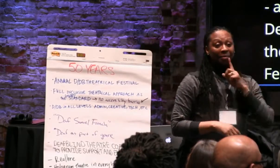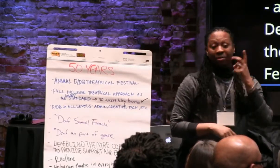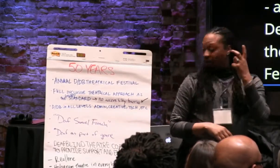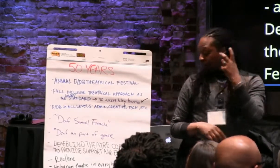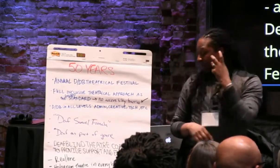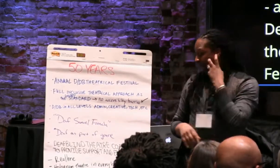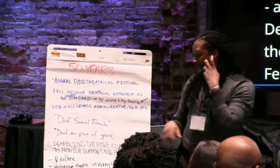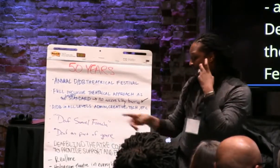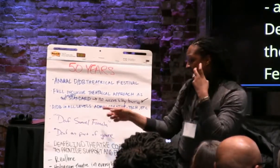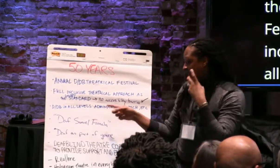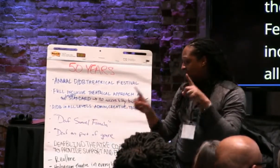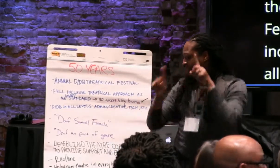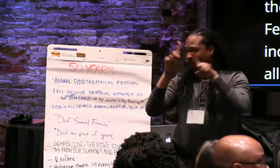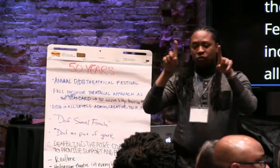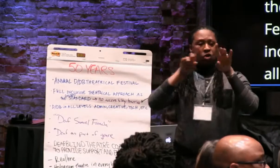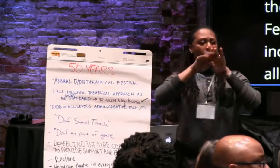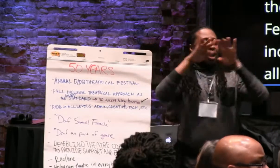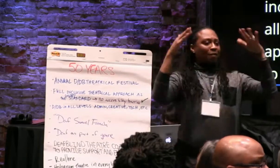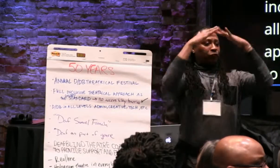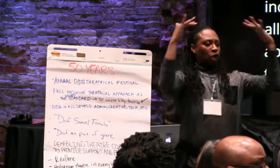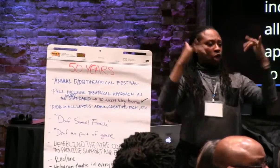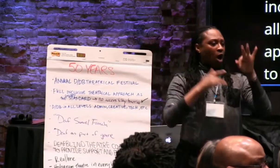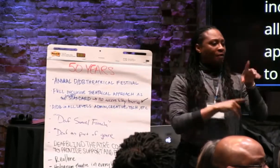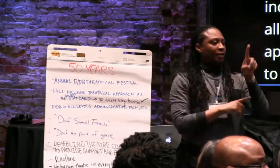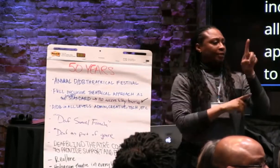and to make sure that there's an aray